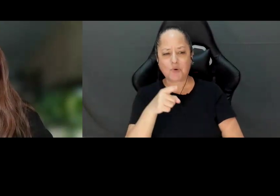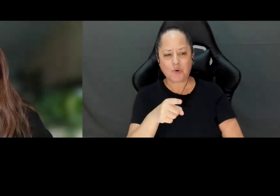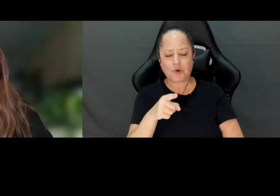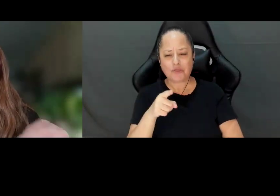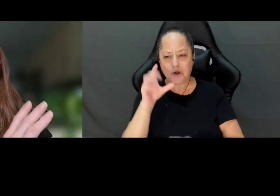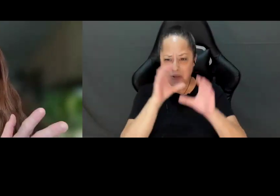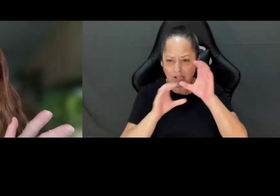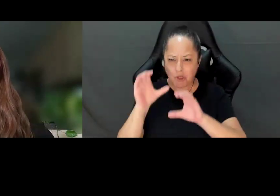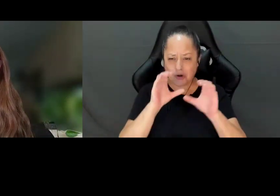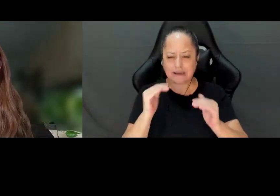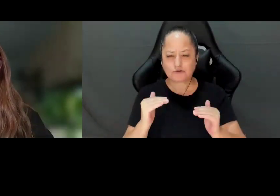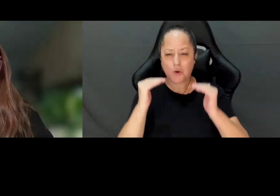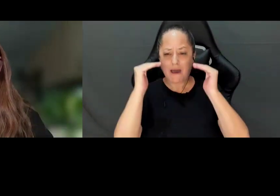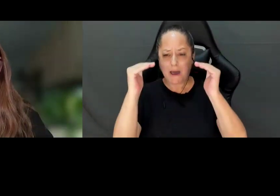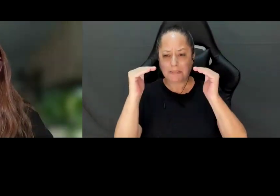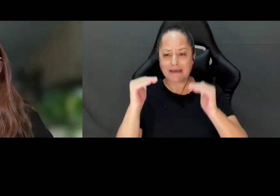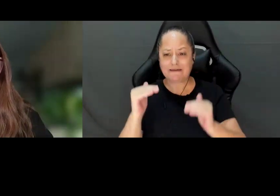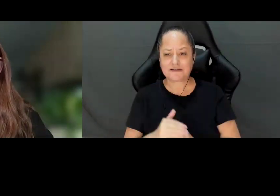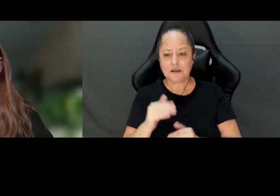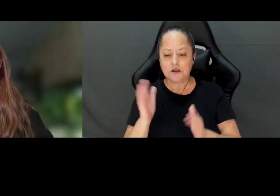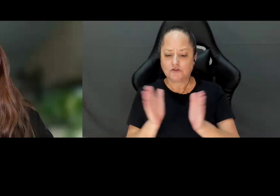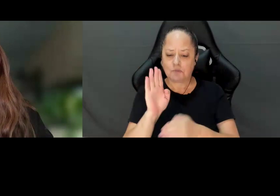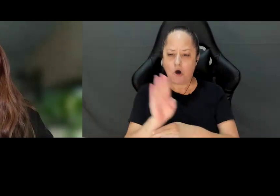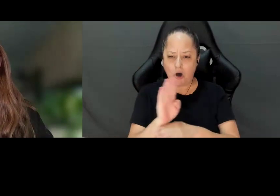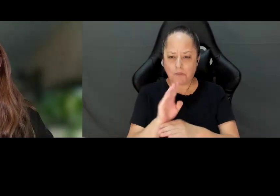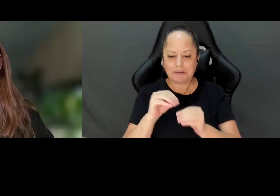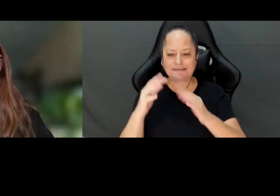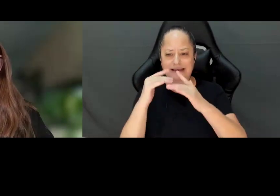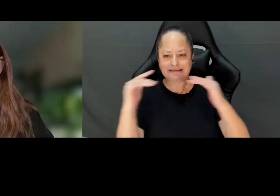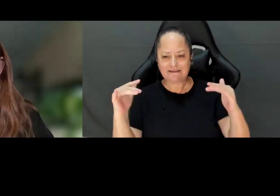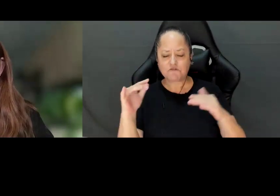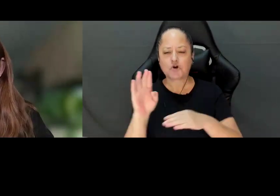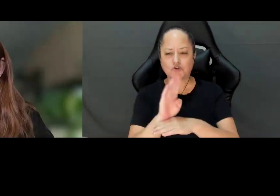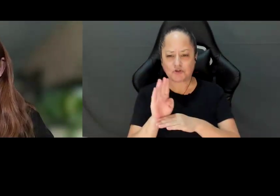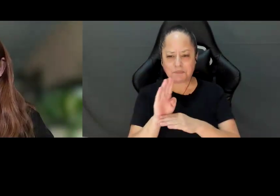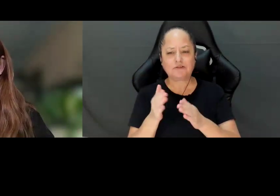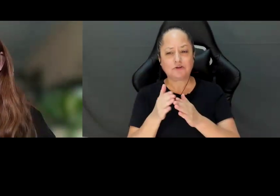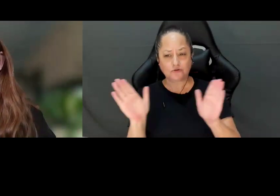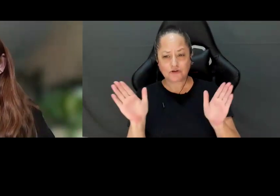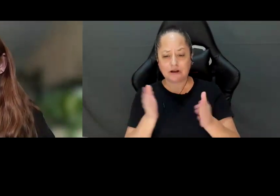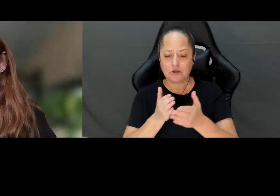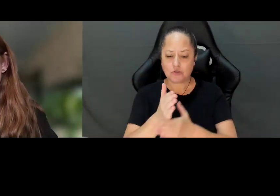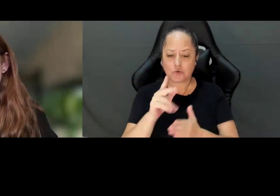They are looking to uplift small businesses and diverse businesses generally through these programs that LISC runs.